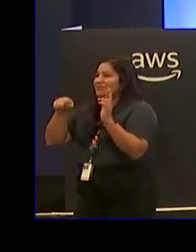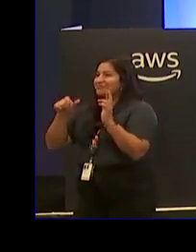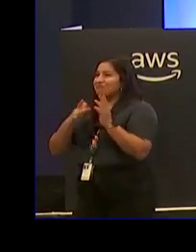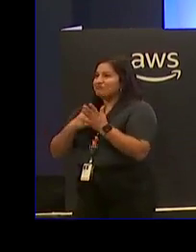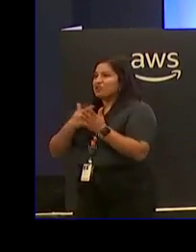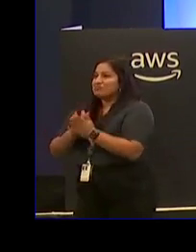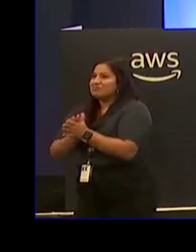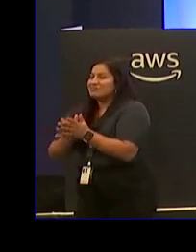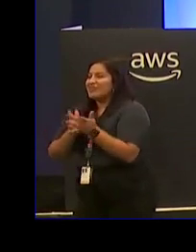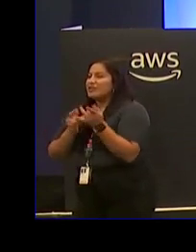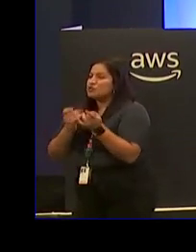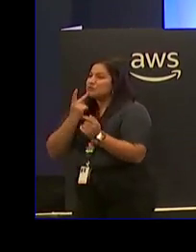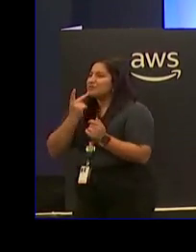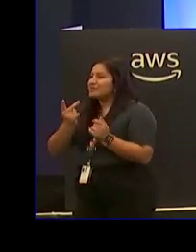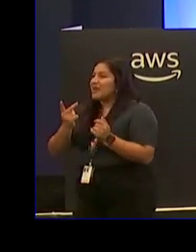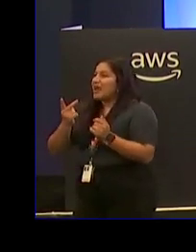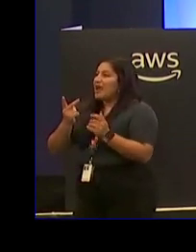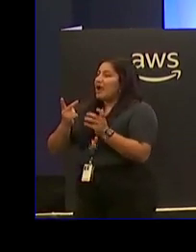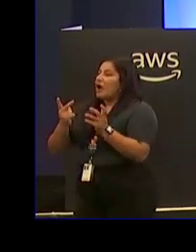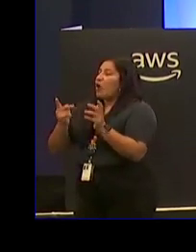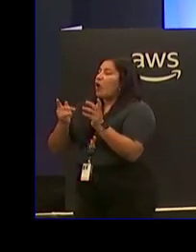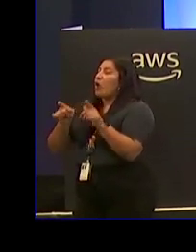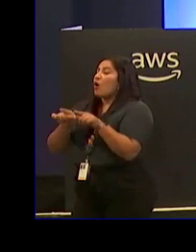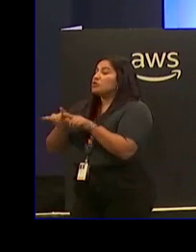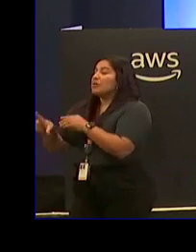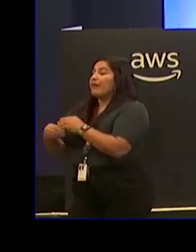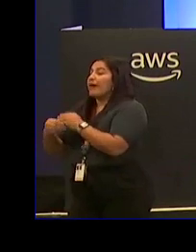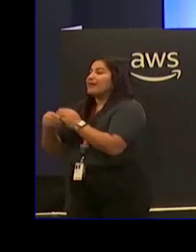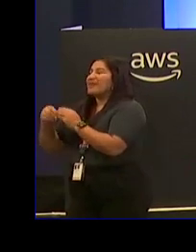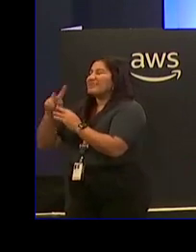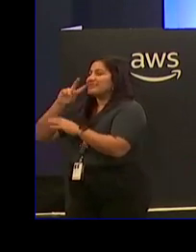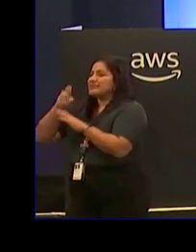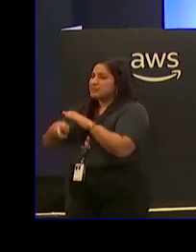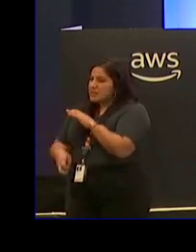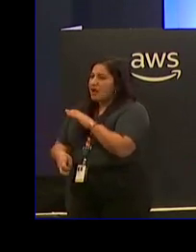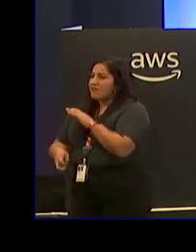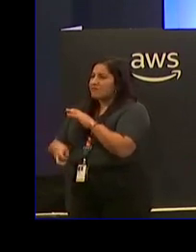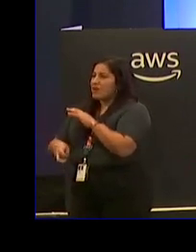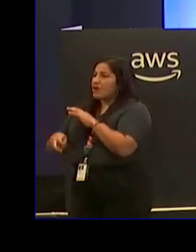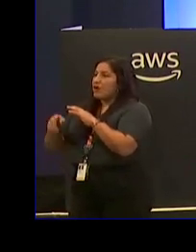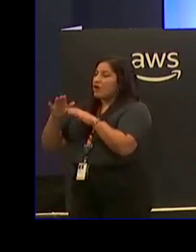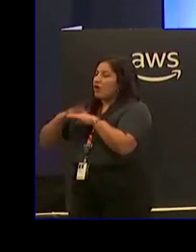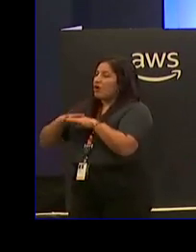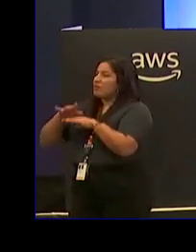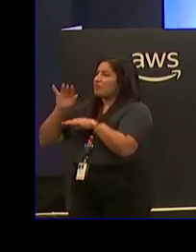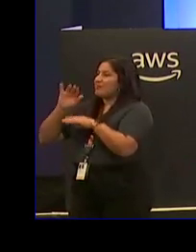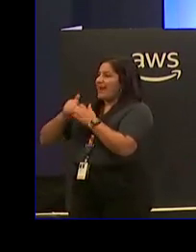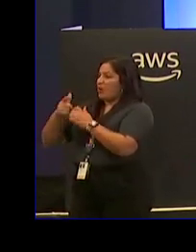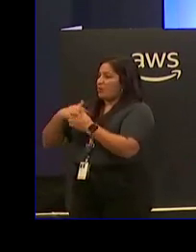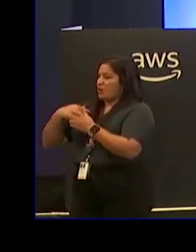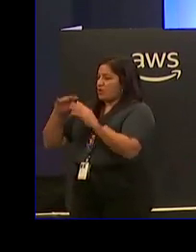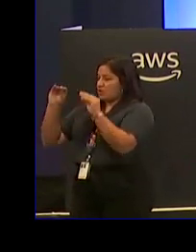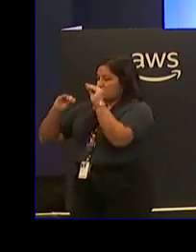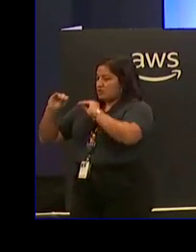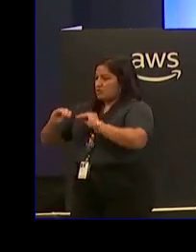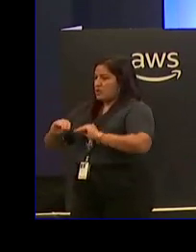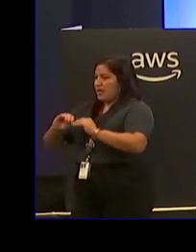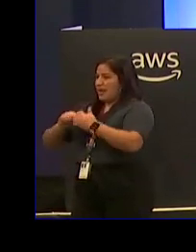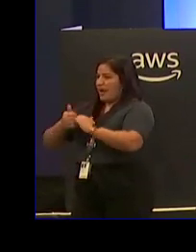that will be followed by a deep dive of the architecture so we can see how it all hangs together and how it works